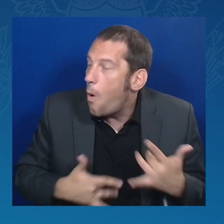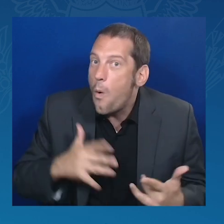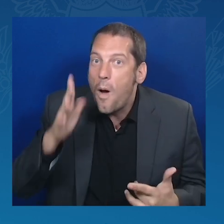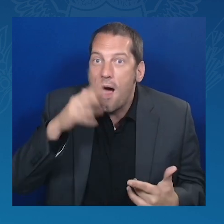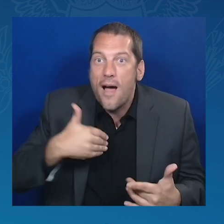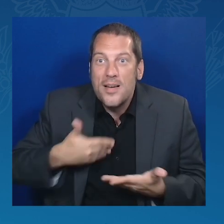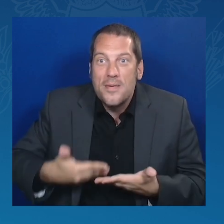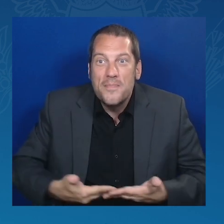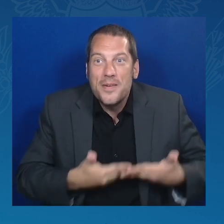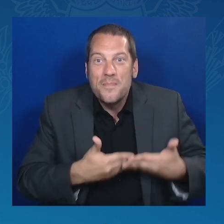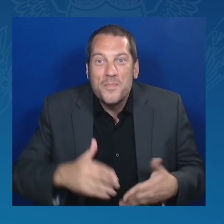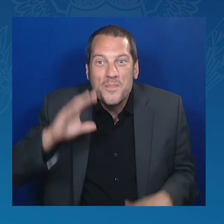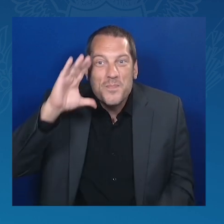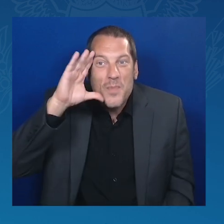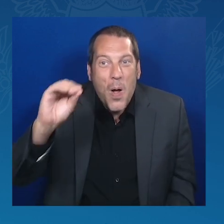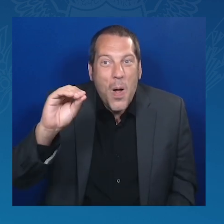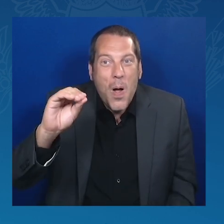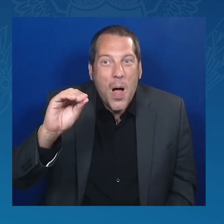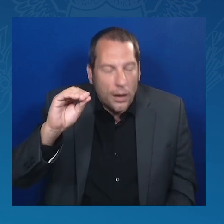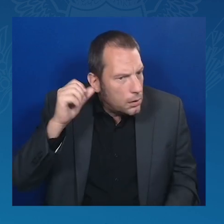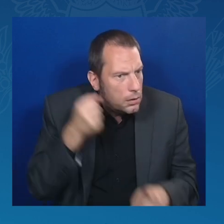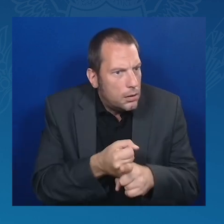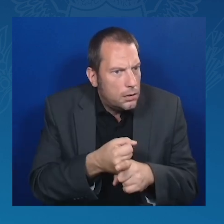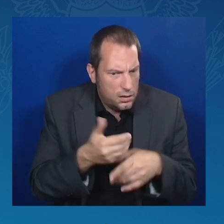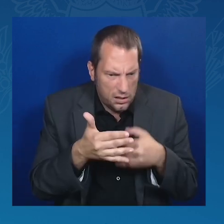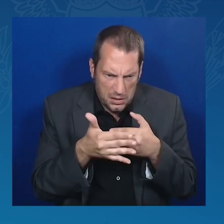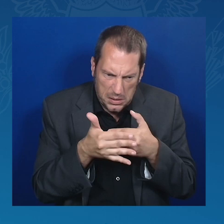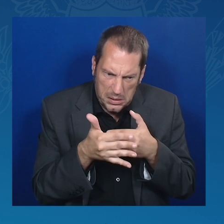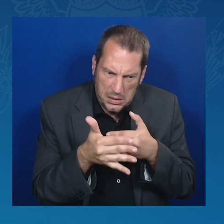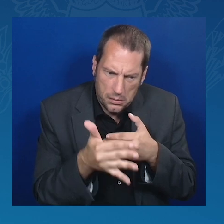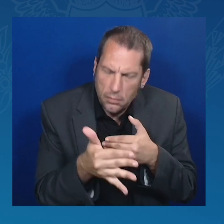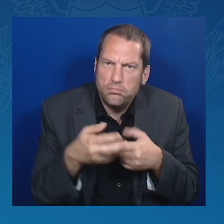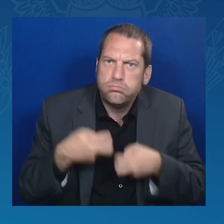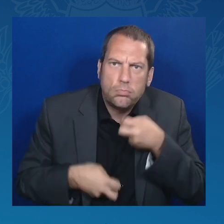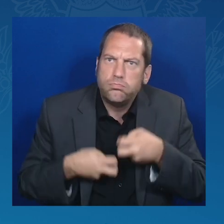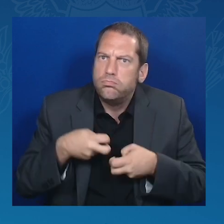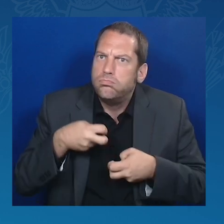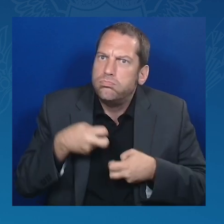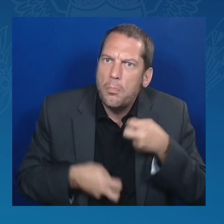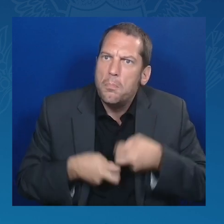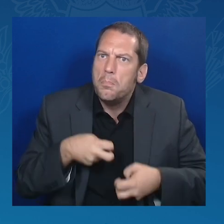but thought that maybe I could get stronger. My placenta could grow stronger. I ended up having a placental abruption